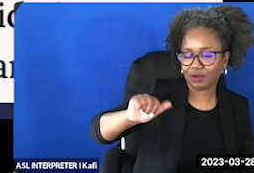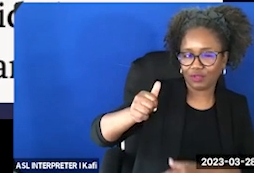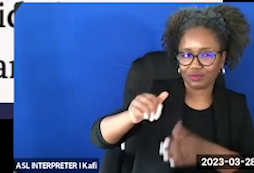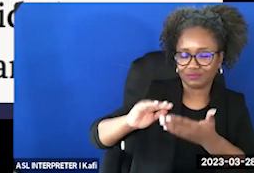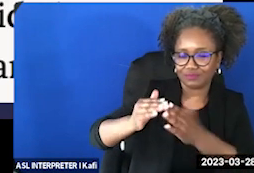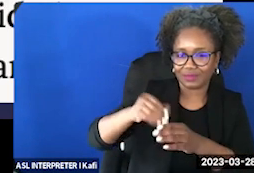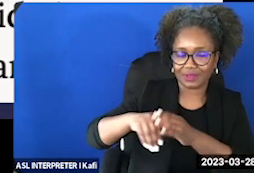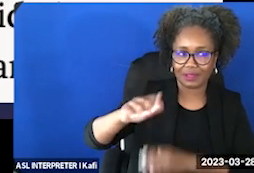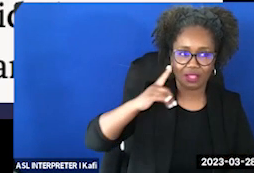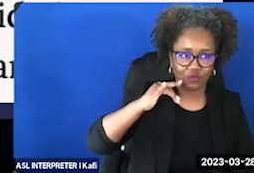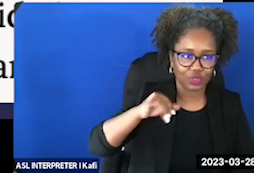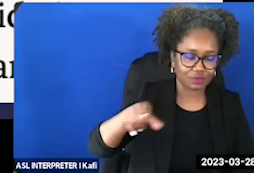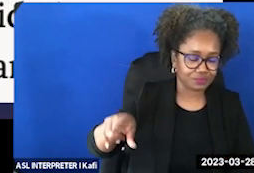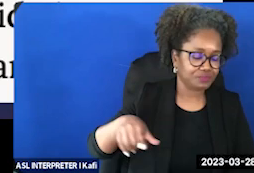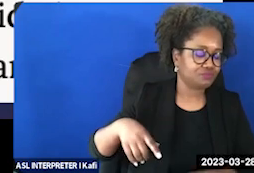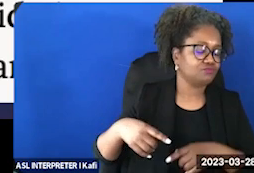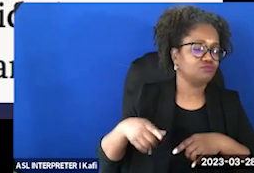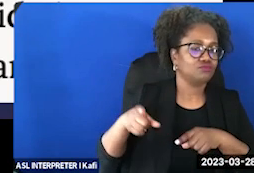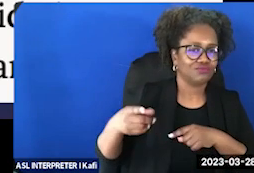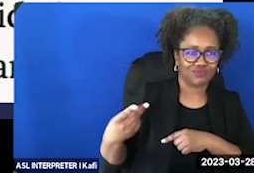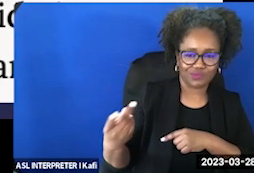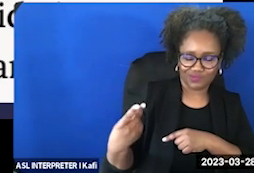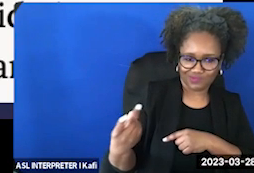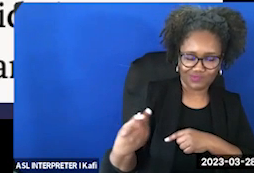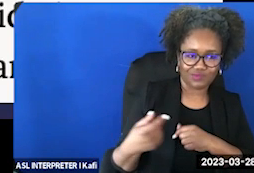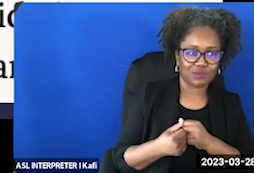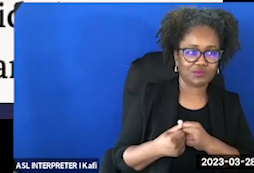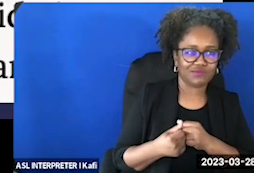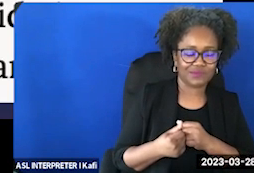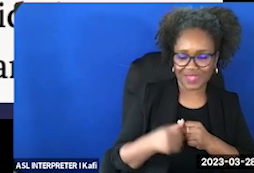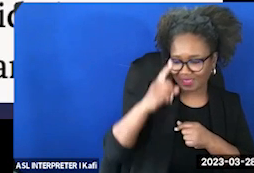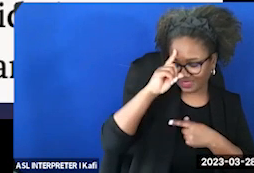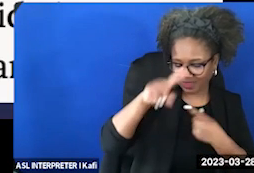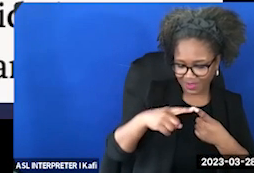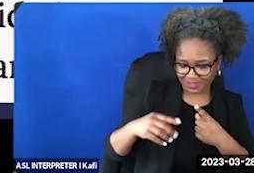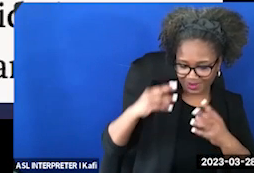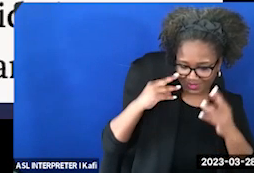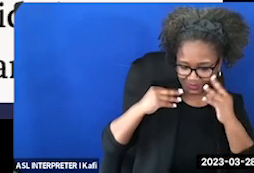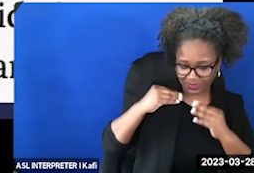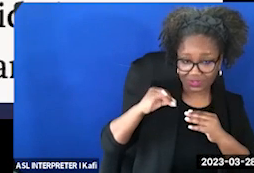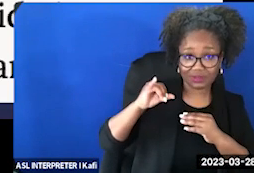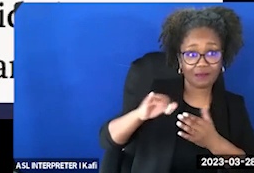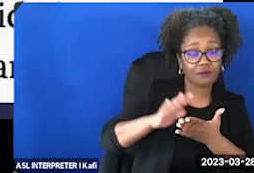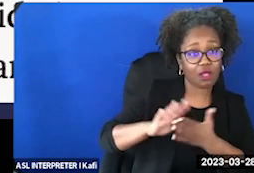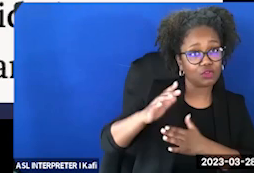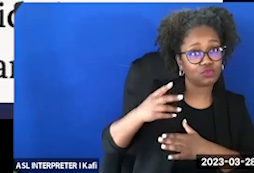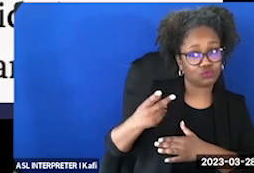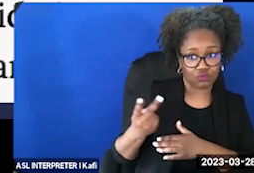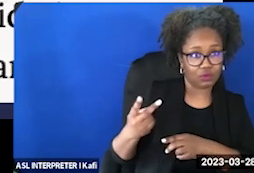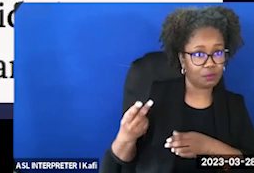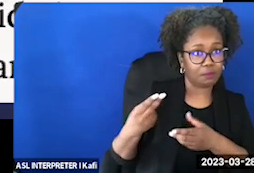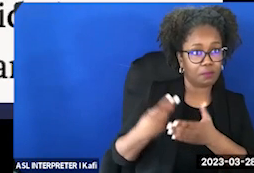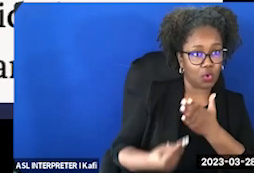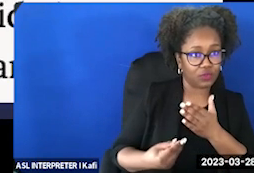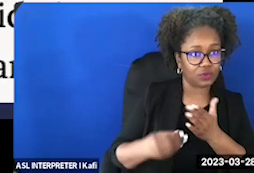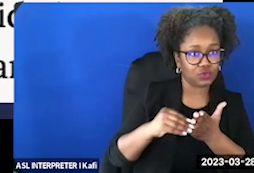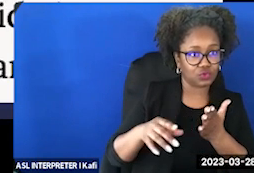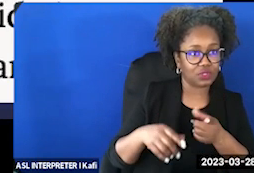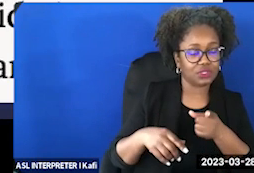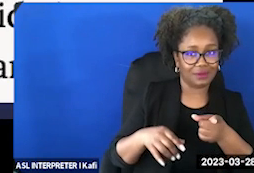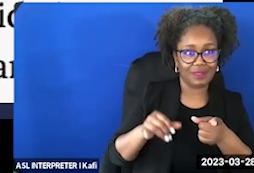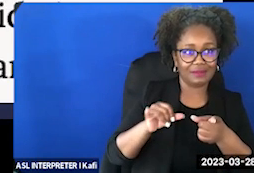Debbie Stine, Science & Technology Policy Academy: you know it was a it was even that sort of long ago. It was a college that expected you to have done completed calculus and other things before you even